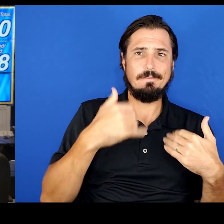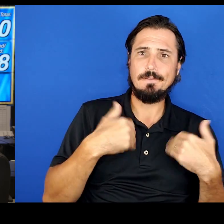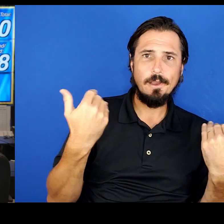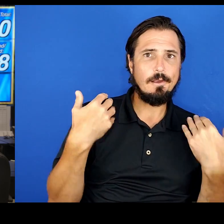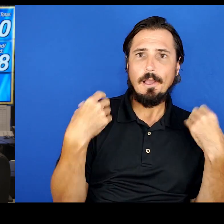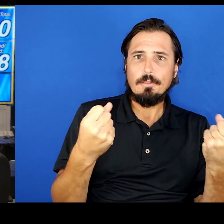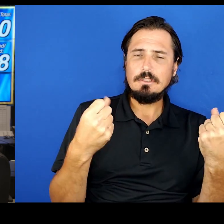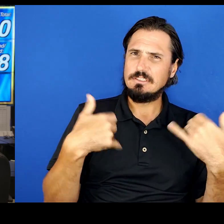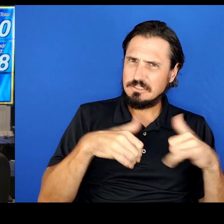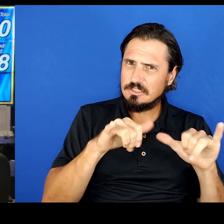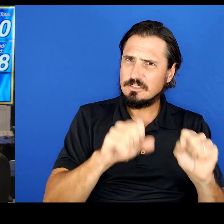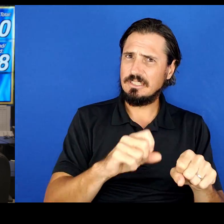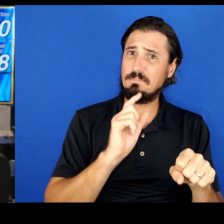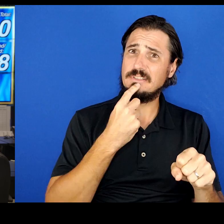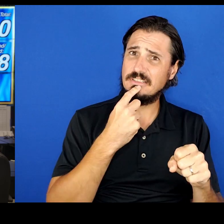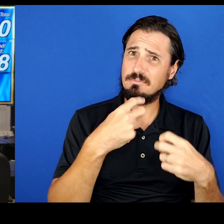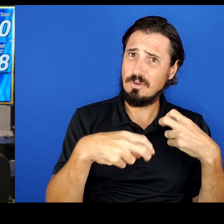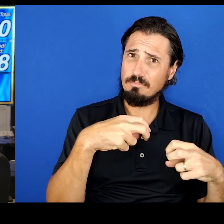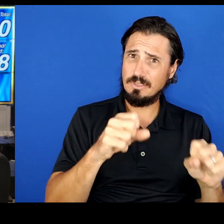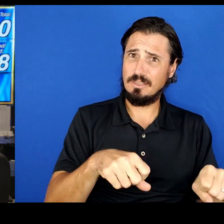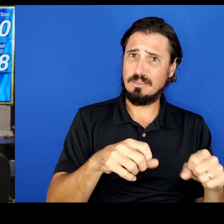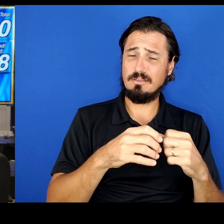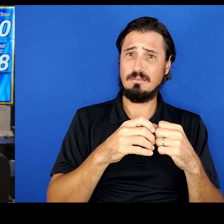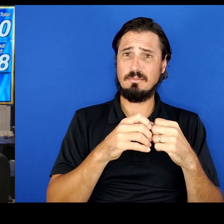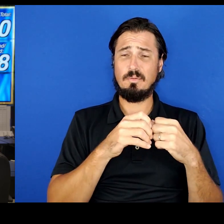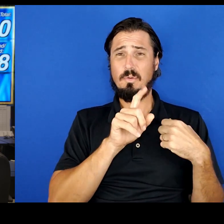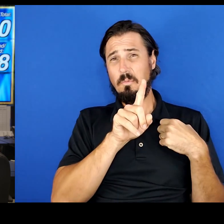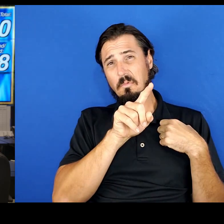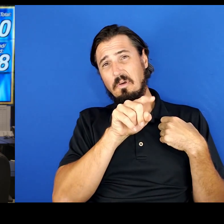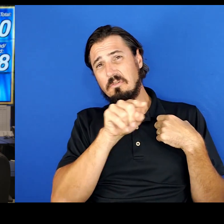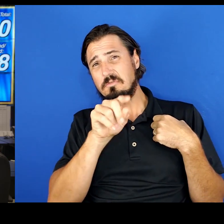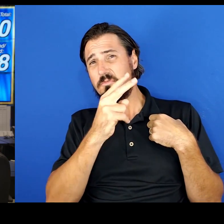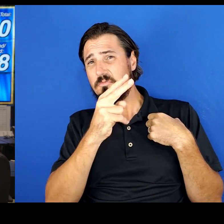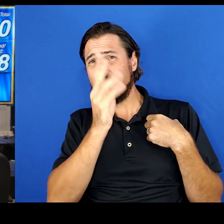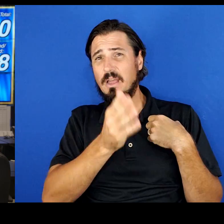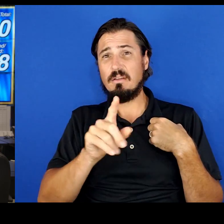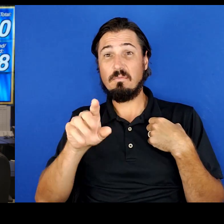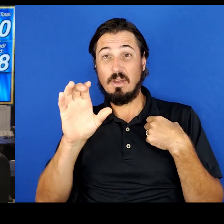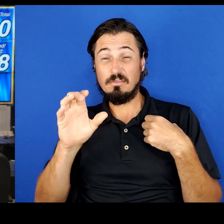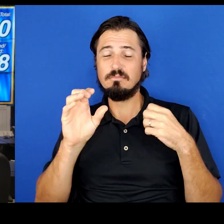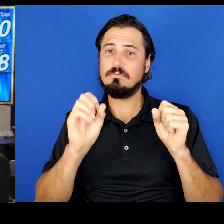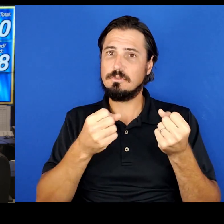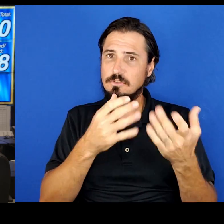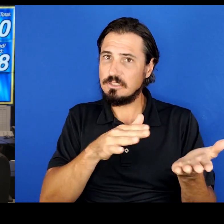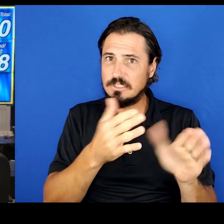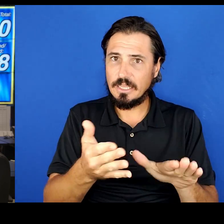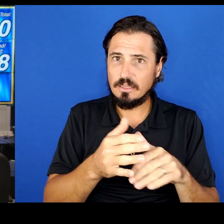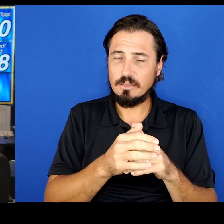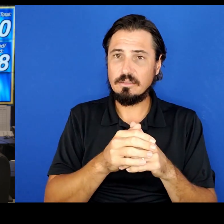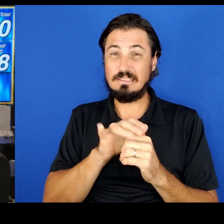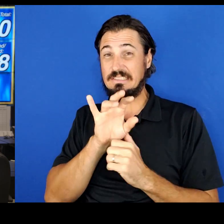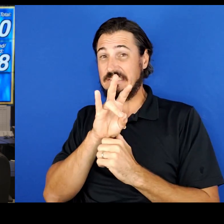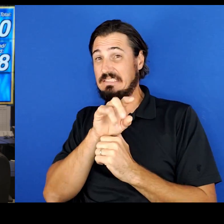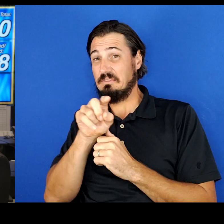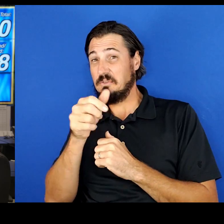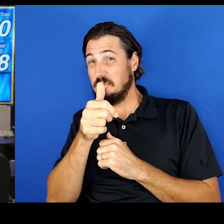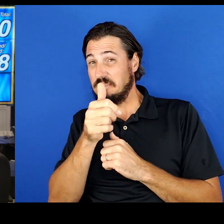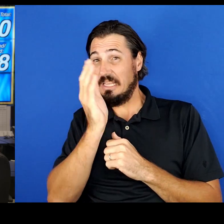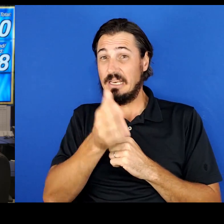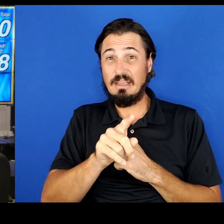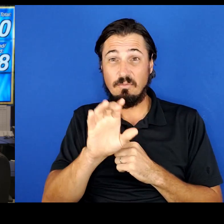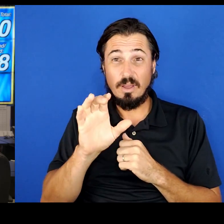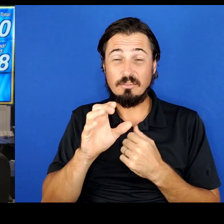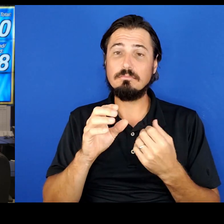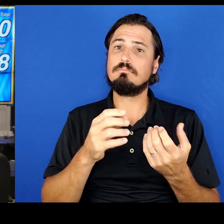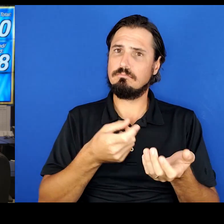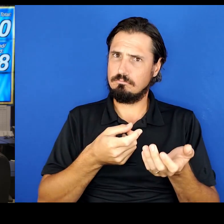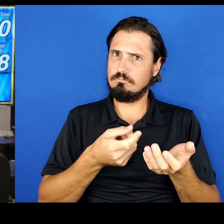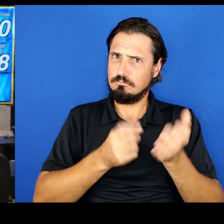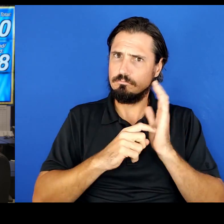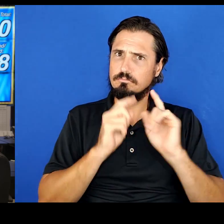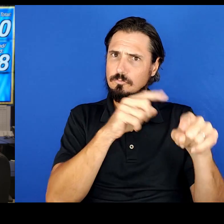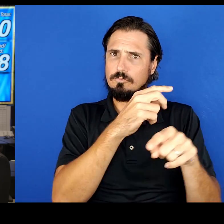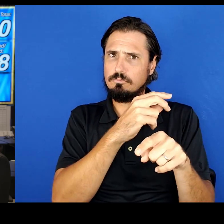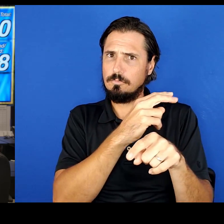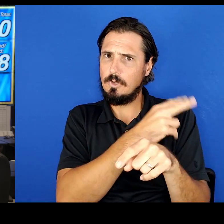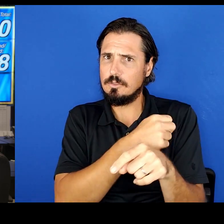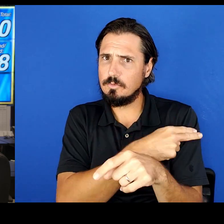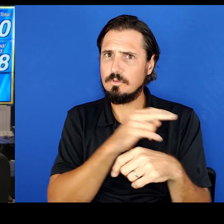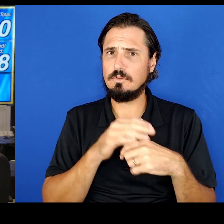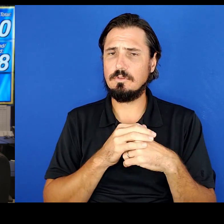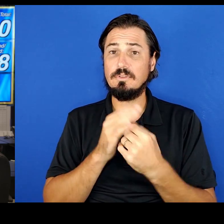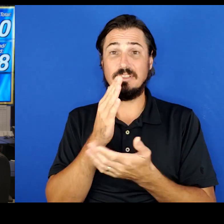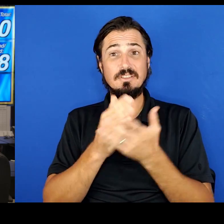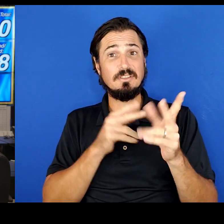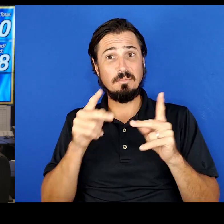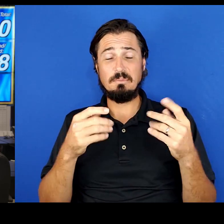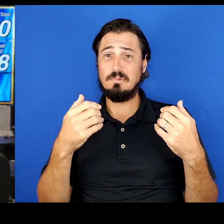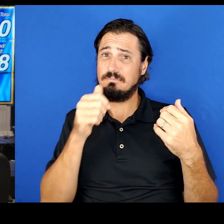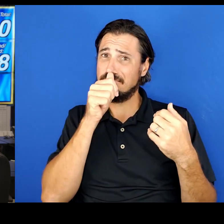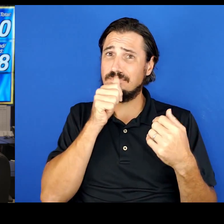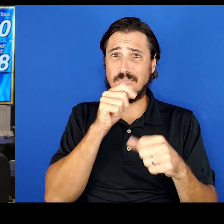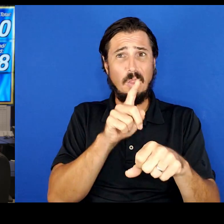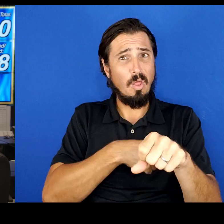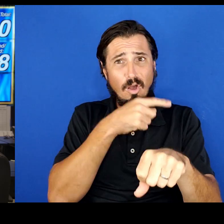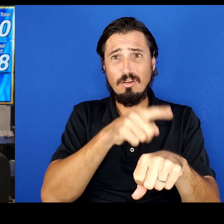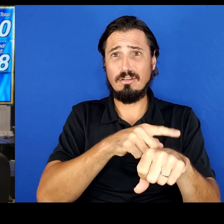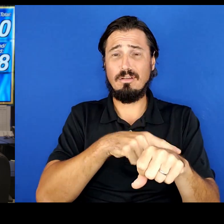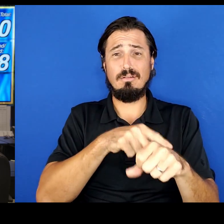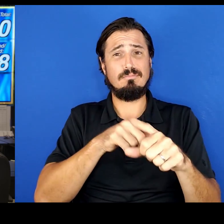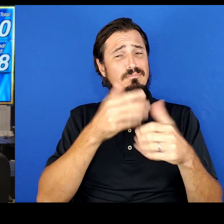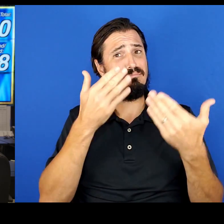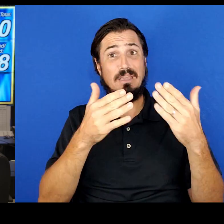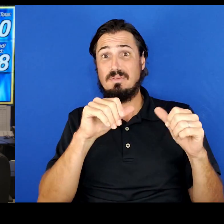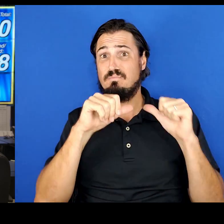otherwise healthy people: 1-2 in a hundred cases are fatal; 7-10 in a hundred cases require hospitalization; some people suffer very long-term or have permanent effects